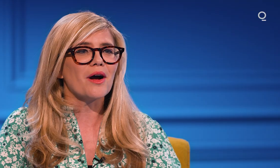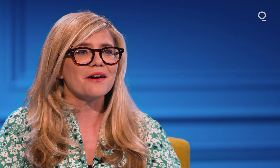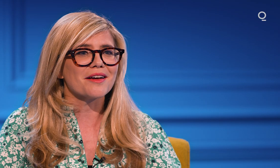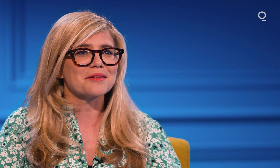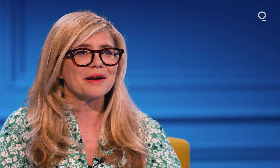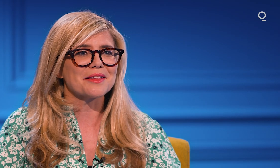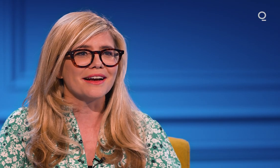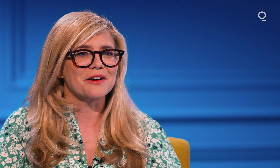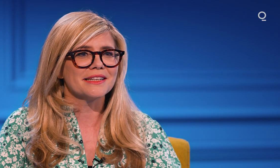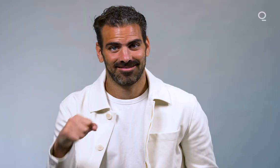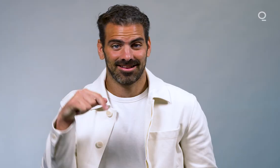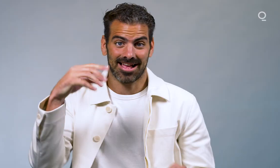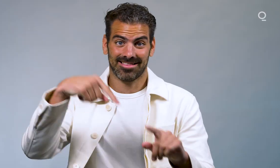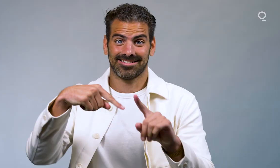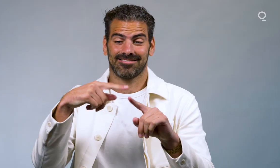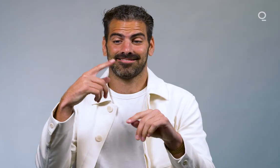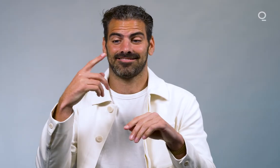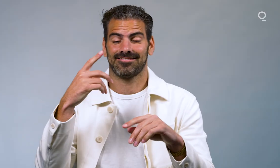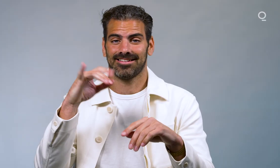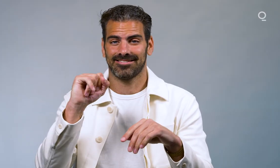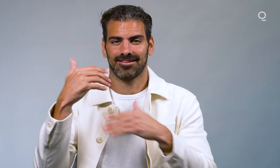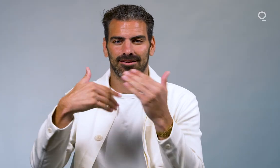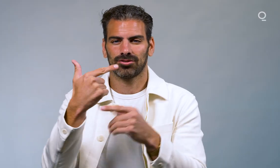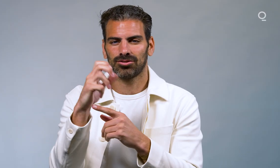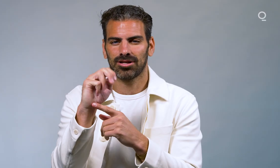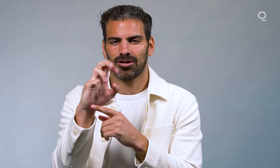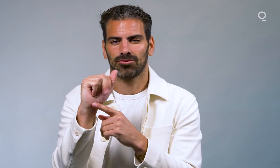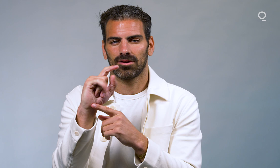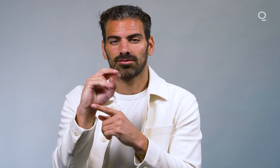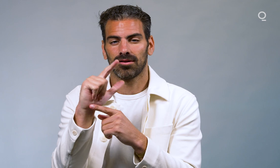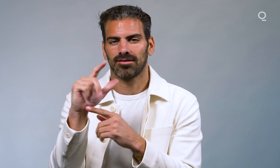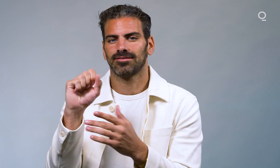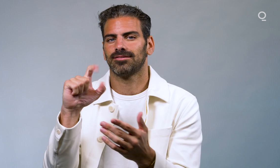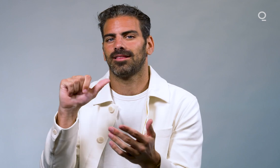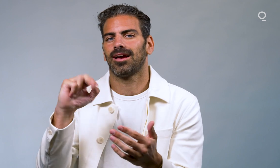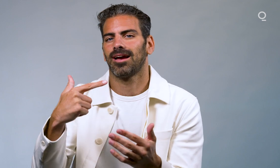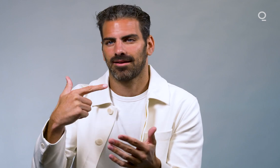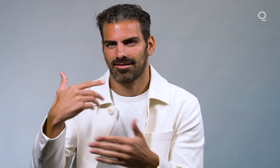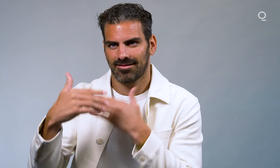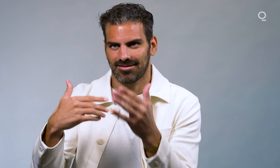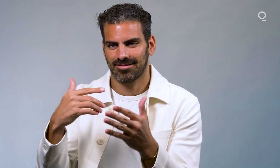So why not ask about sign, right? Right. No, definitely. And you know, monster is like a, it's like a generational slang.